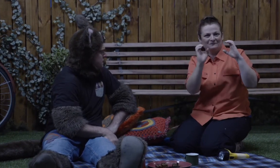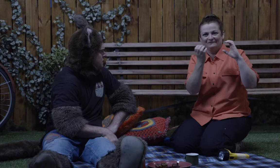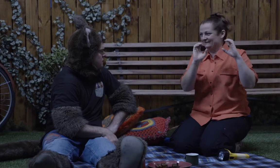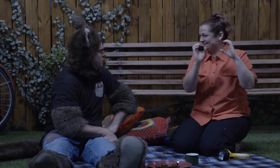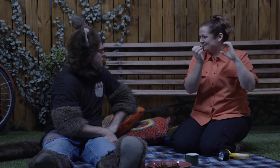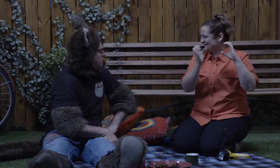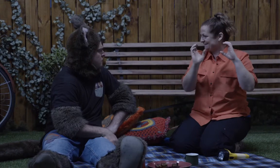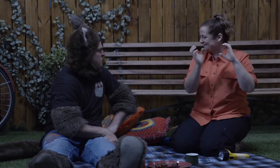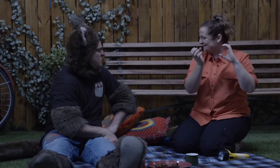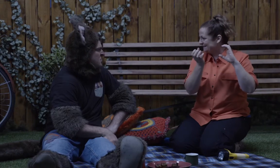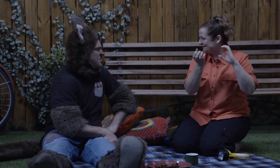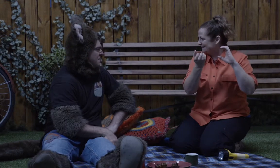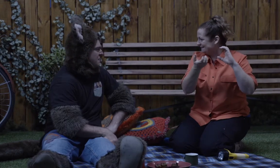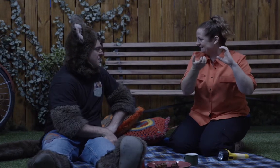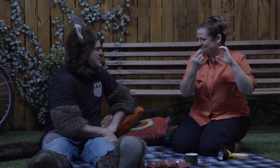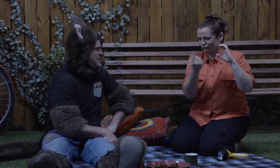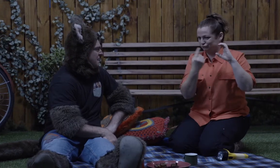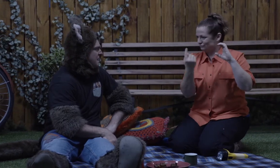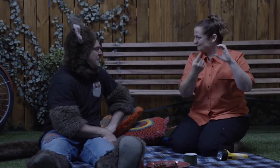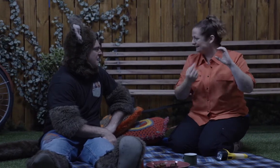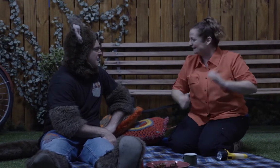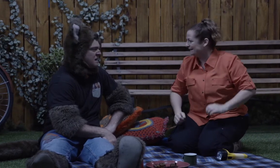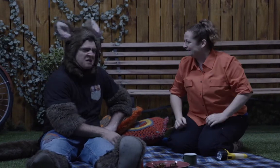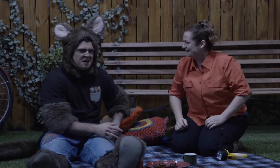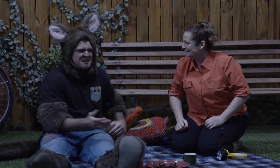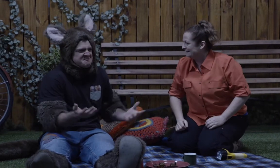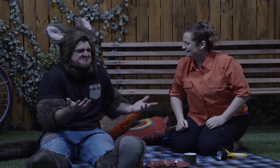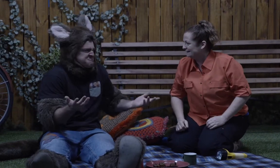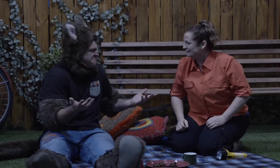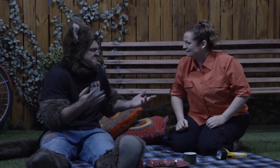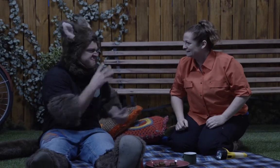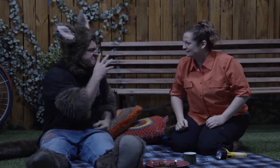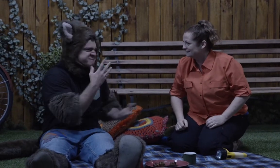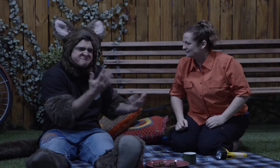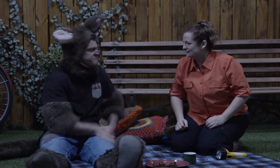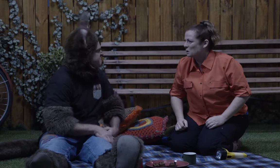Huh? Um, I'm confused.